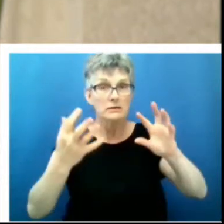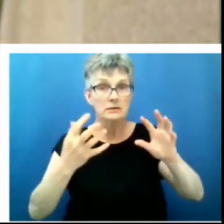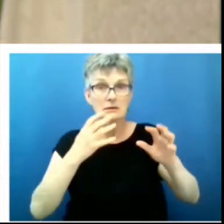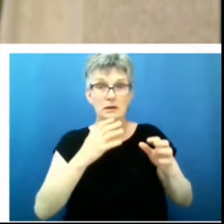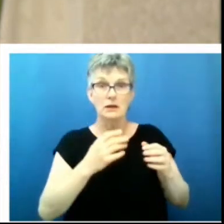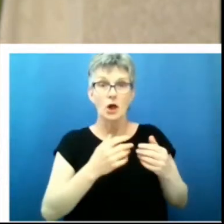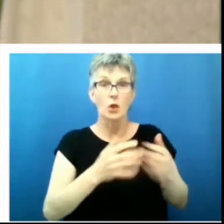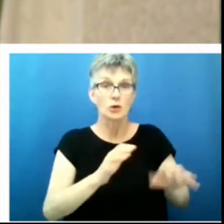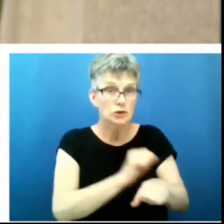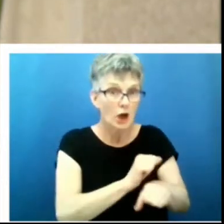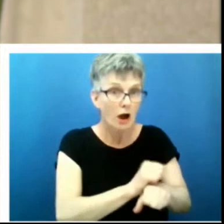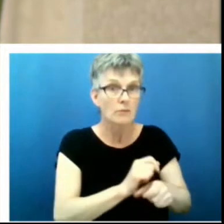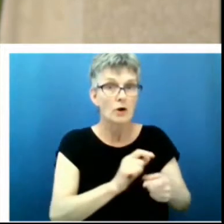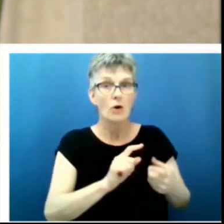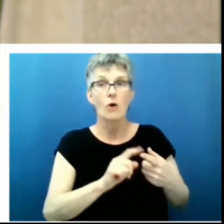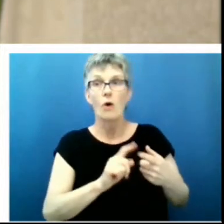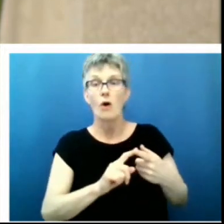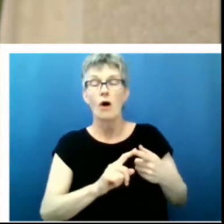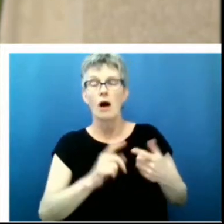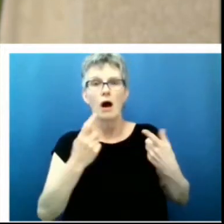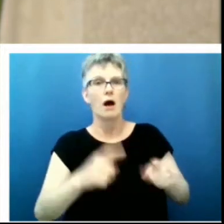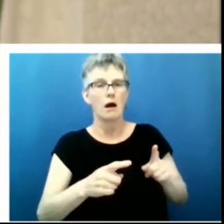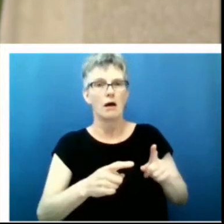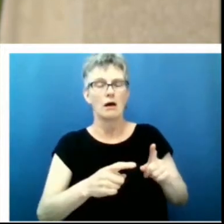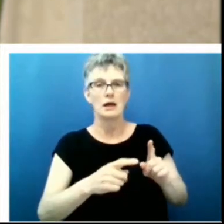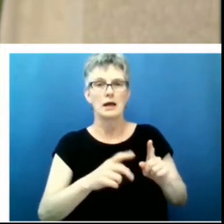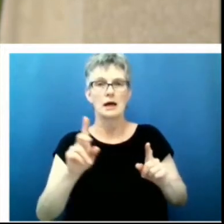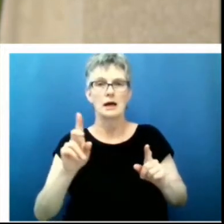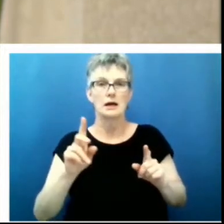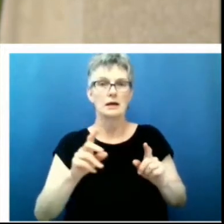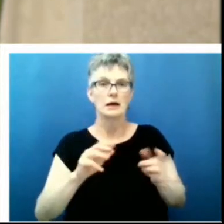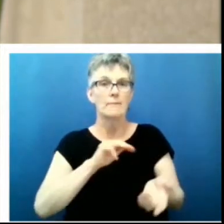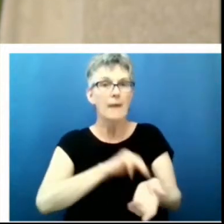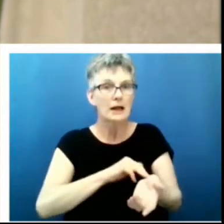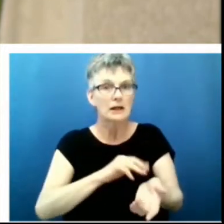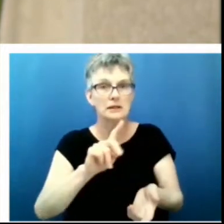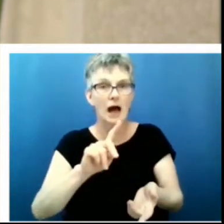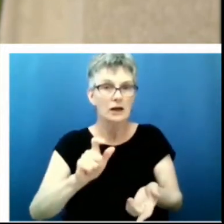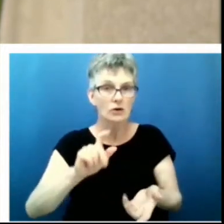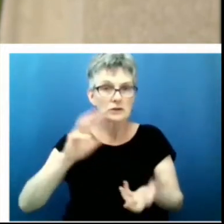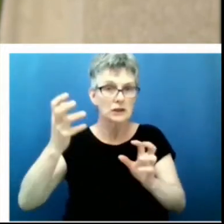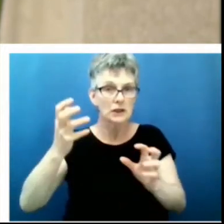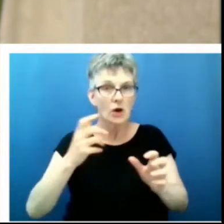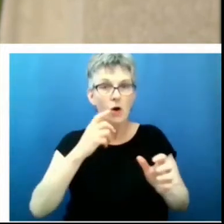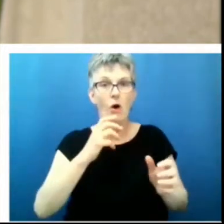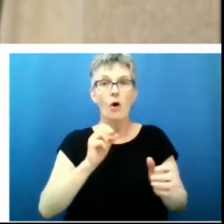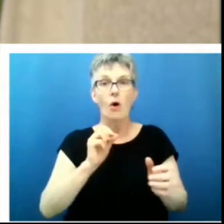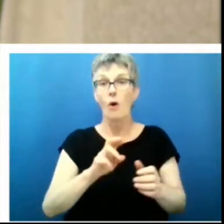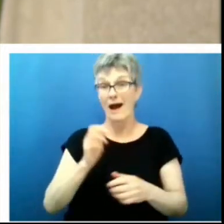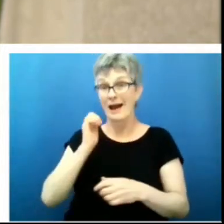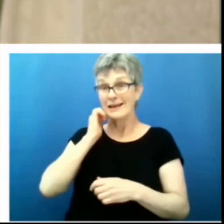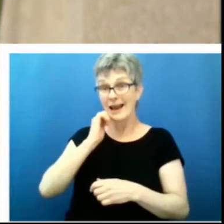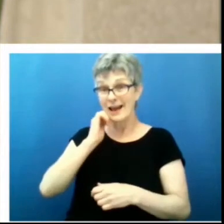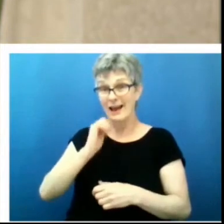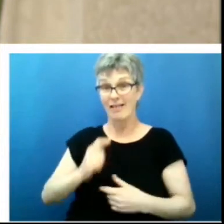On a day to day level, chaos might look like you're about to go on Zoom to present and then your son is suddenly making